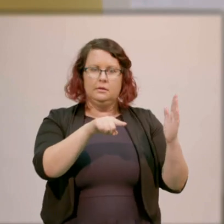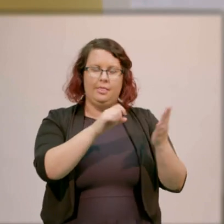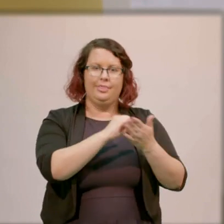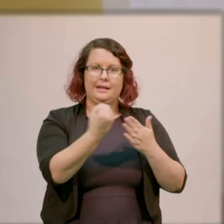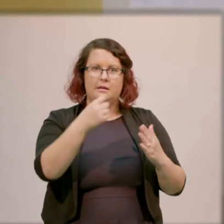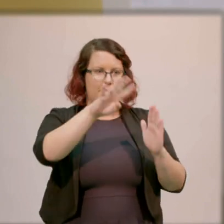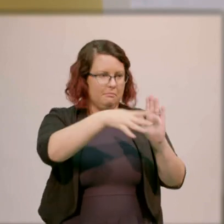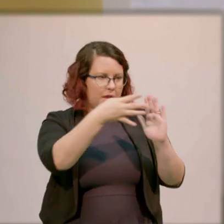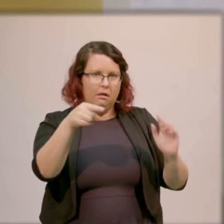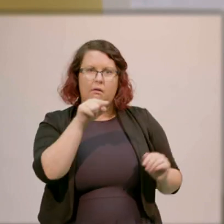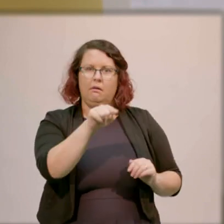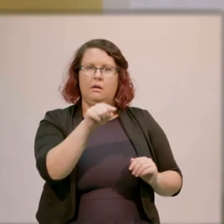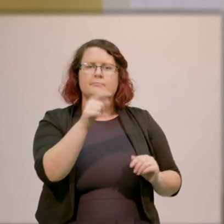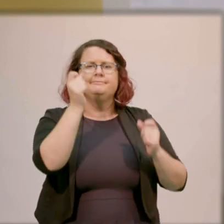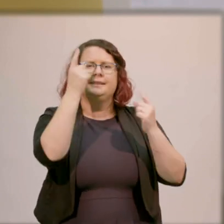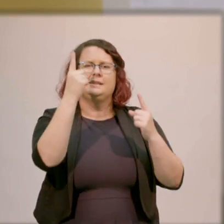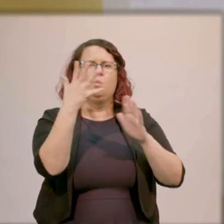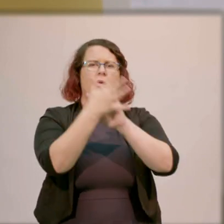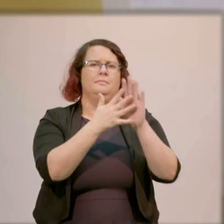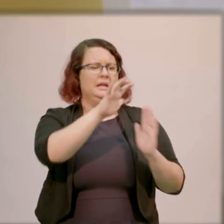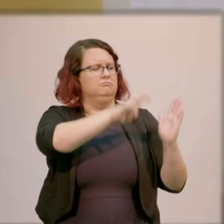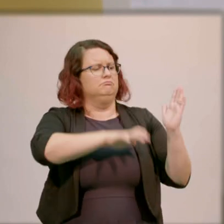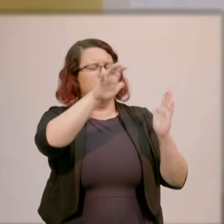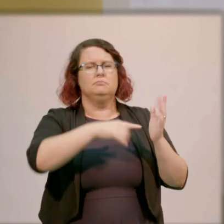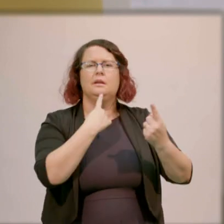I would get an idea about what might be in the news report.